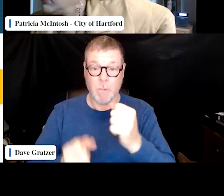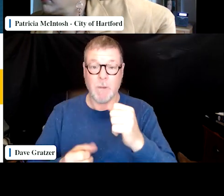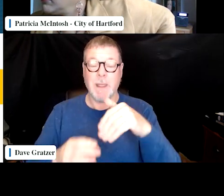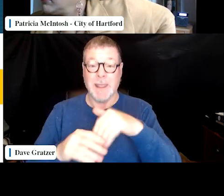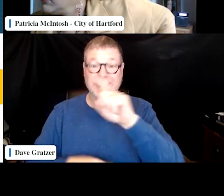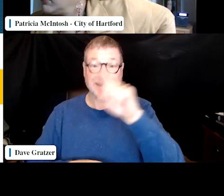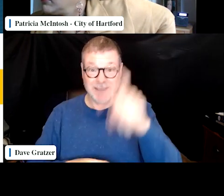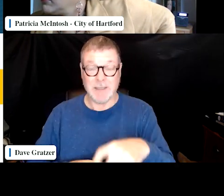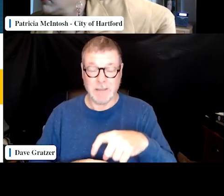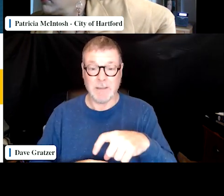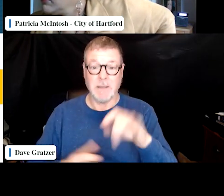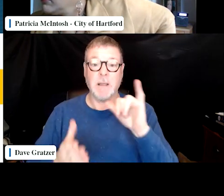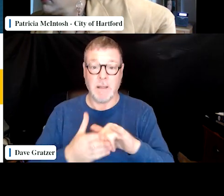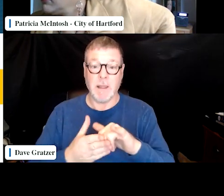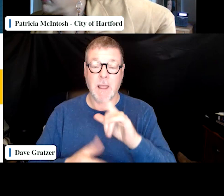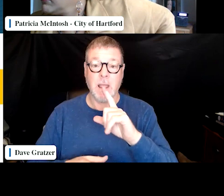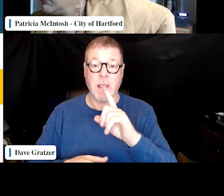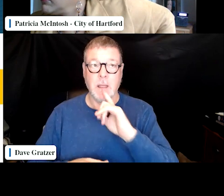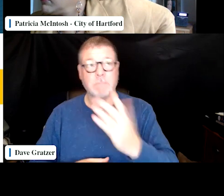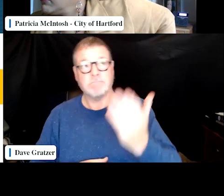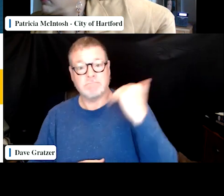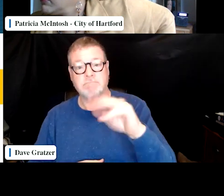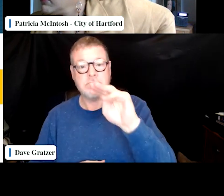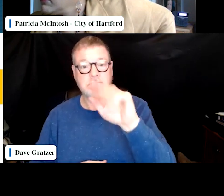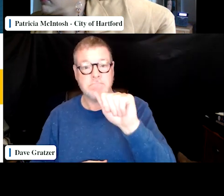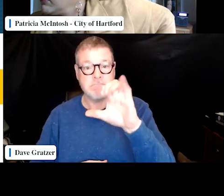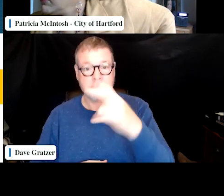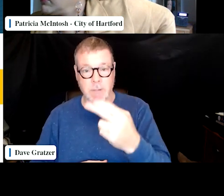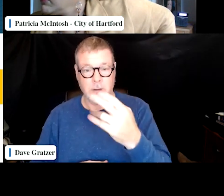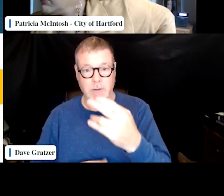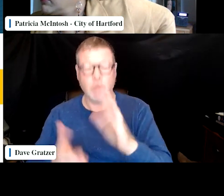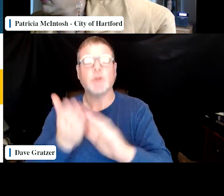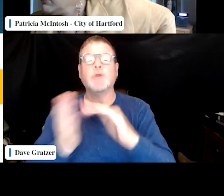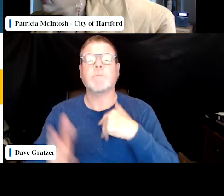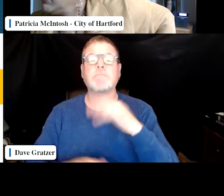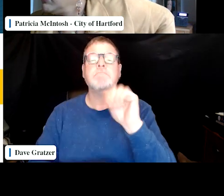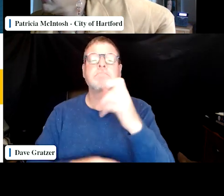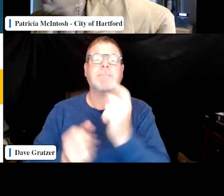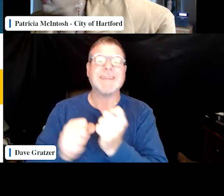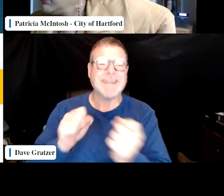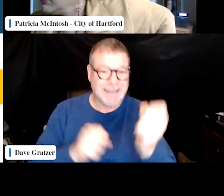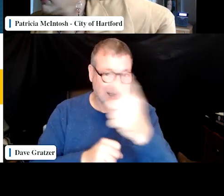that actually ends in March of next year. Hopefully, that grant will be renewed